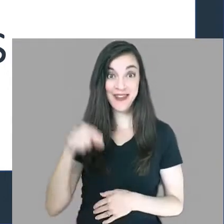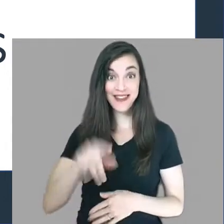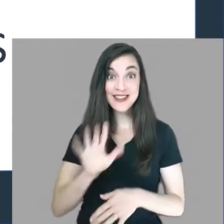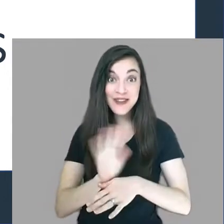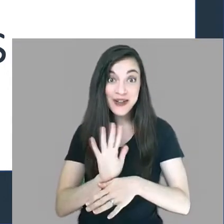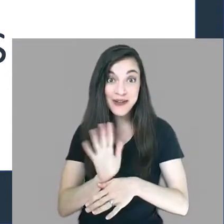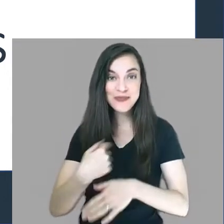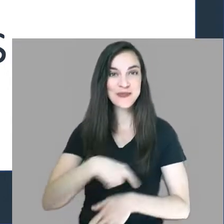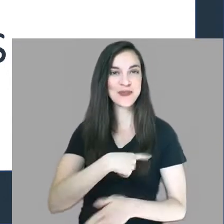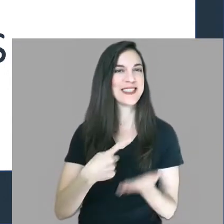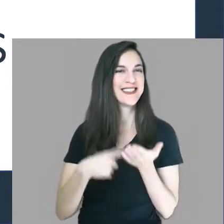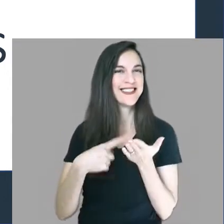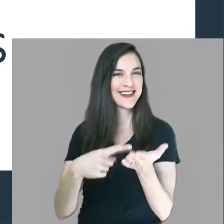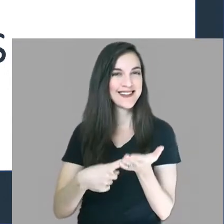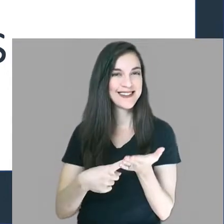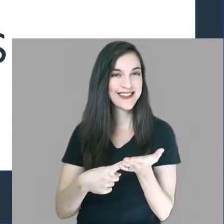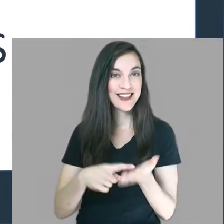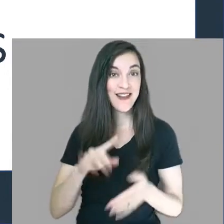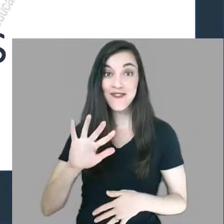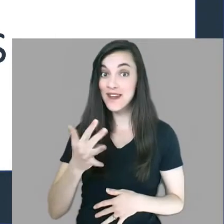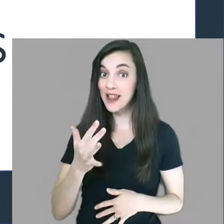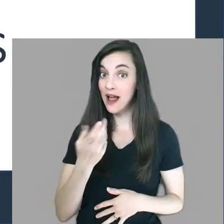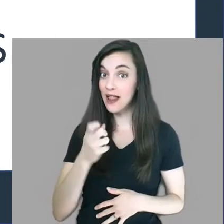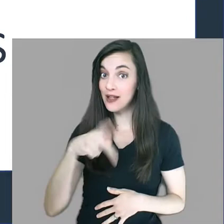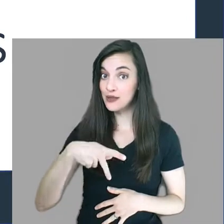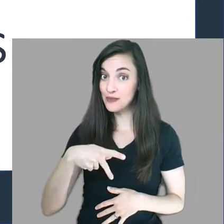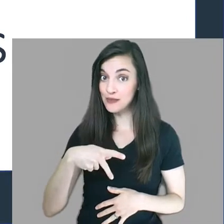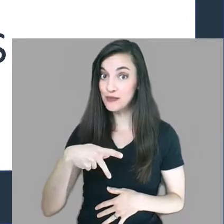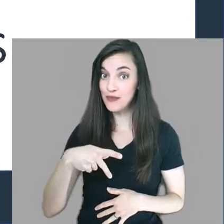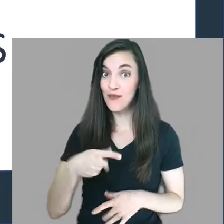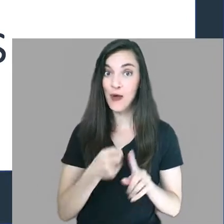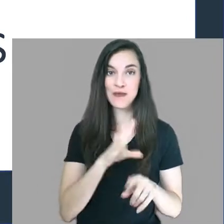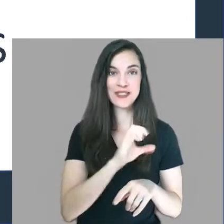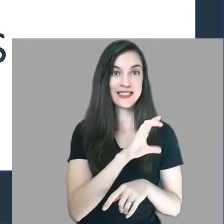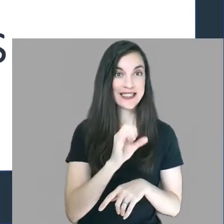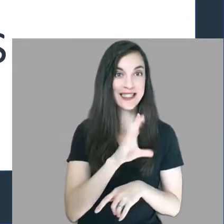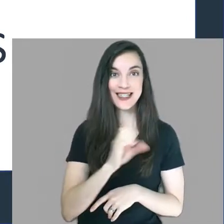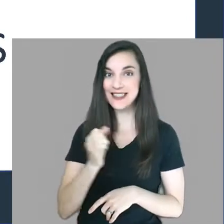In this video we will be discussing the fifth high-leverage practice from the CEC